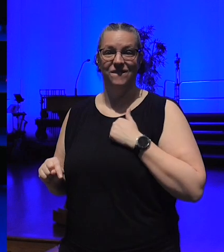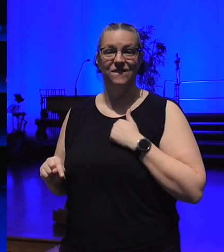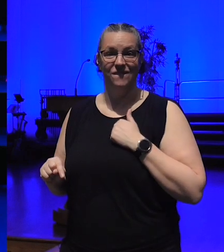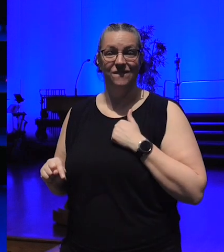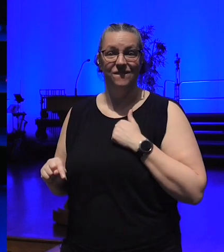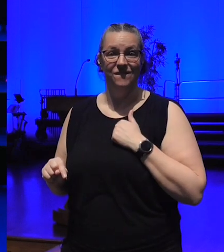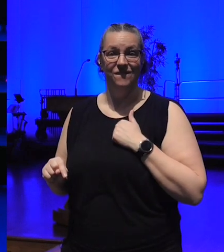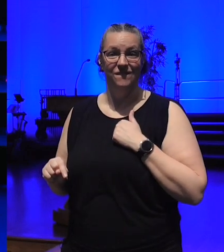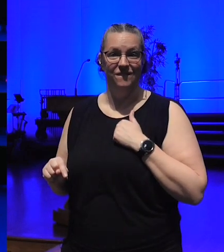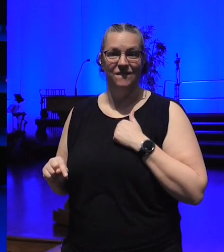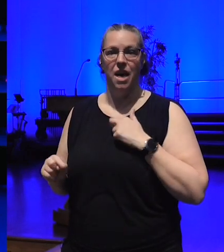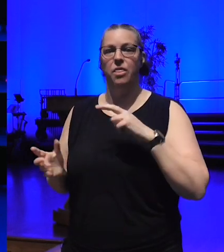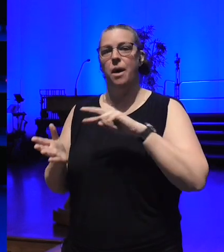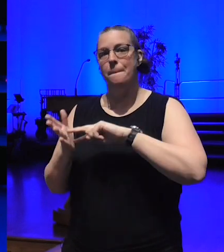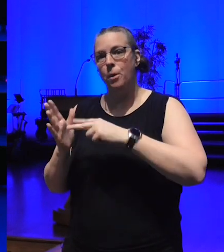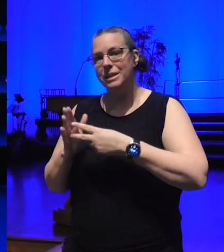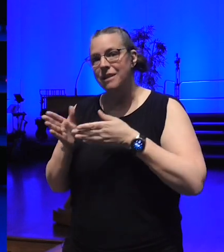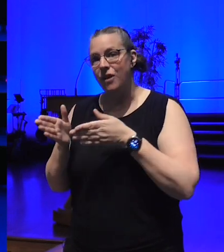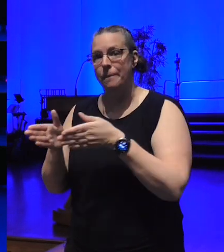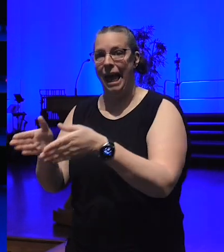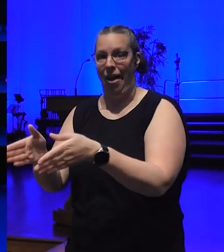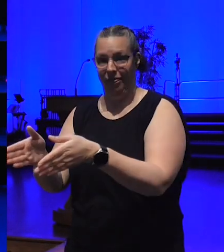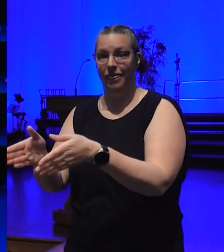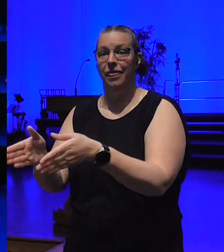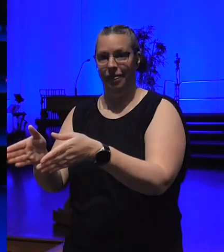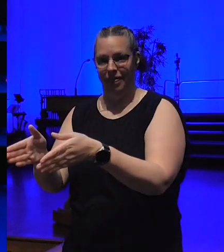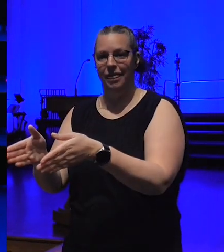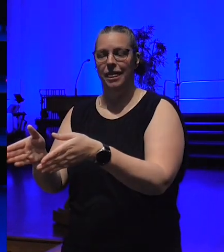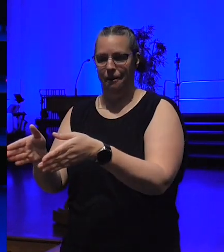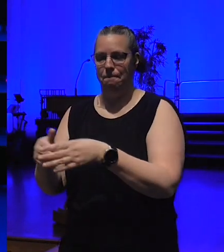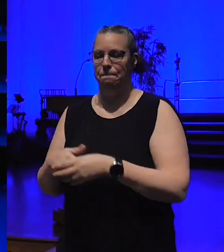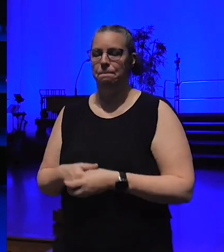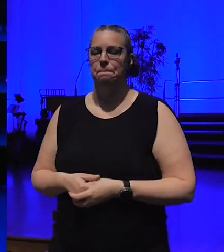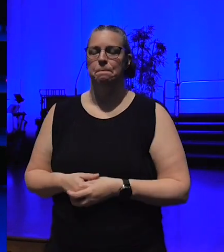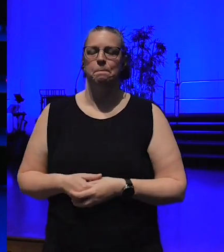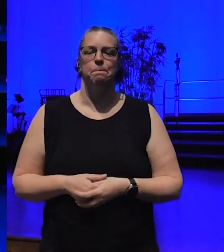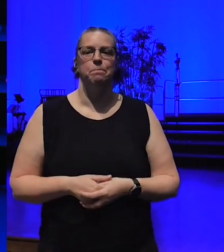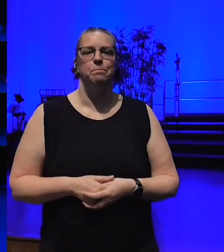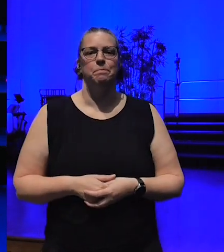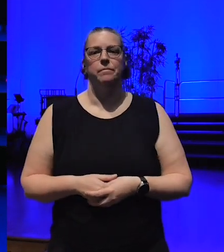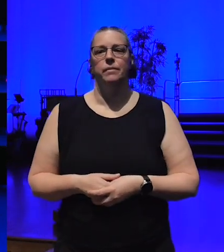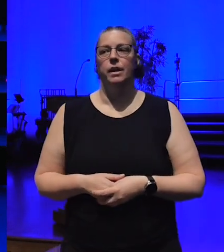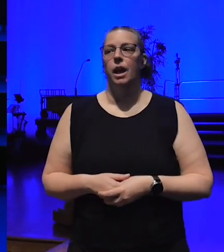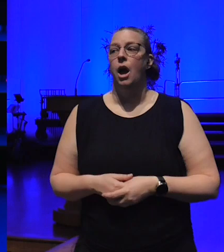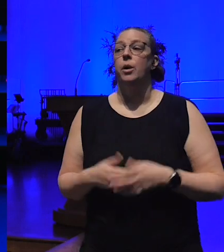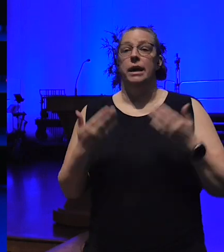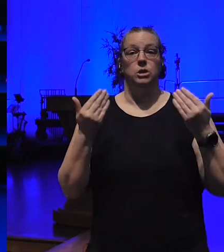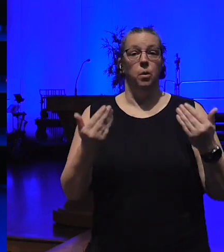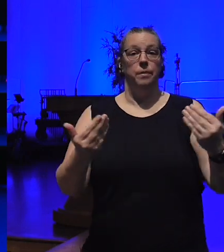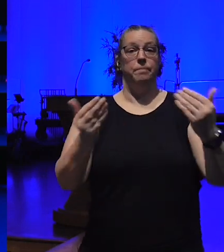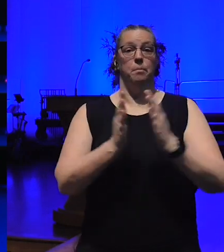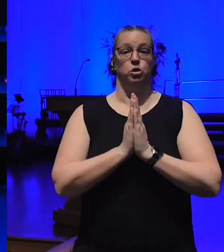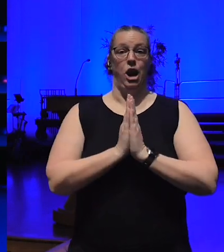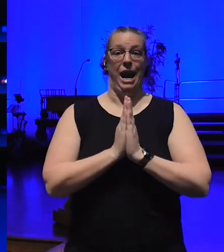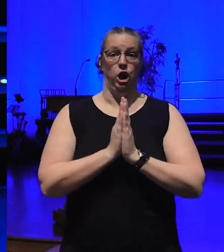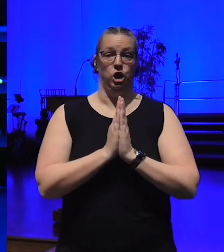path and indeed the very meaning of your life so going into prayer this morning I invite any of our